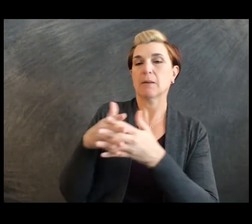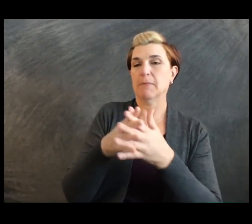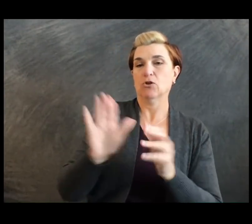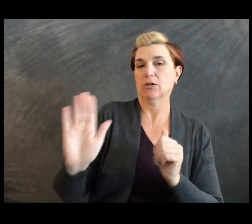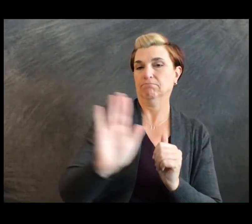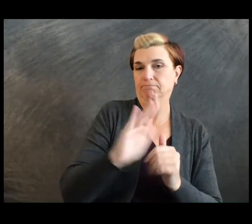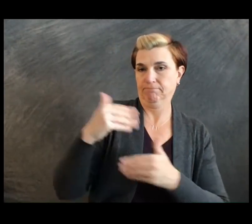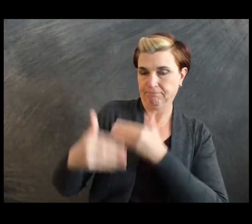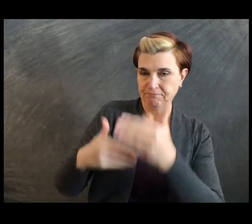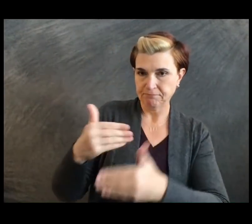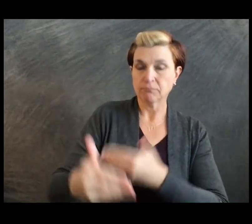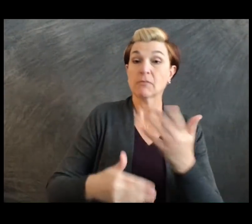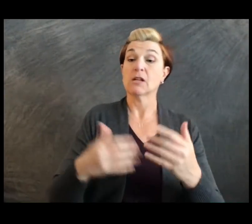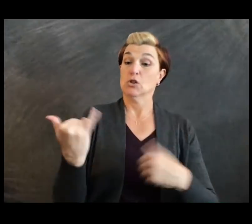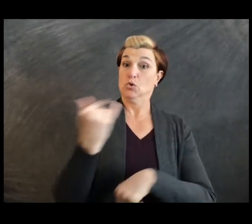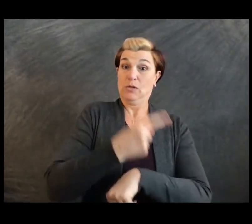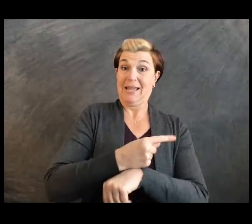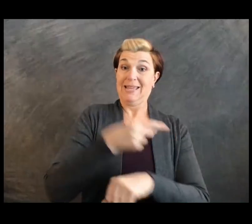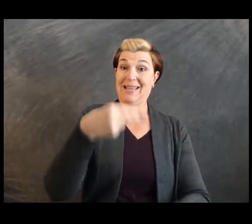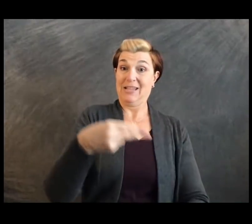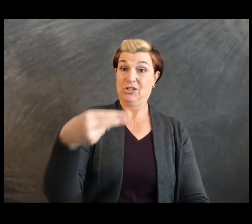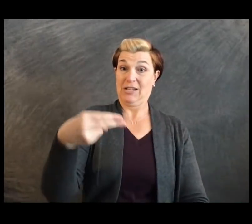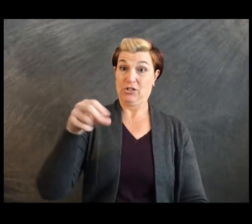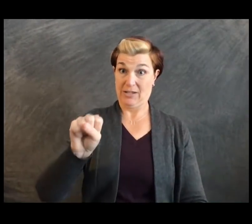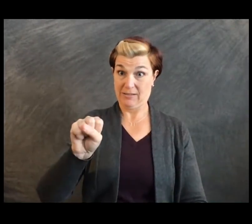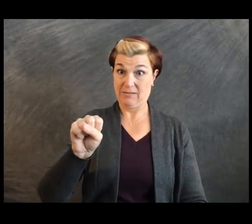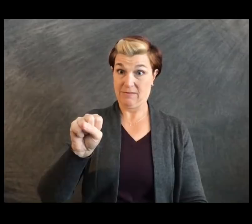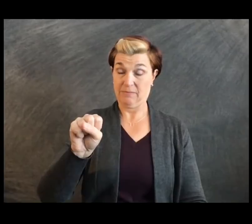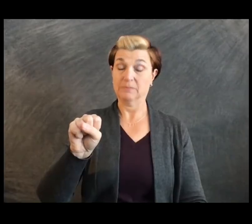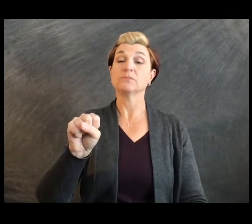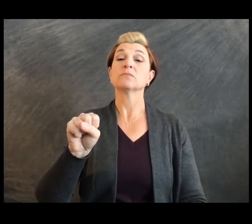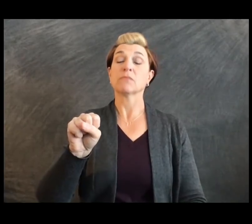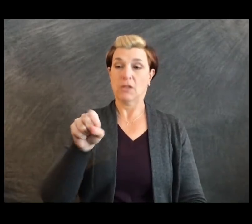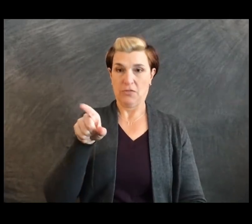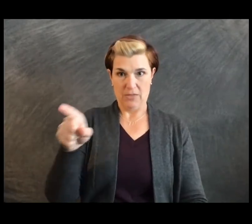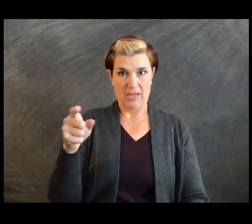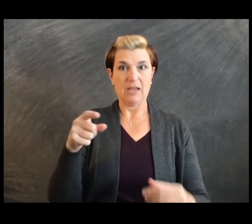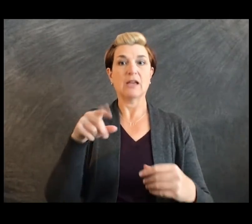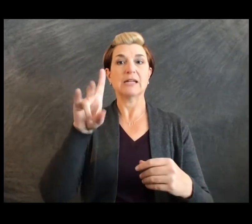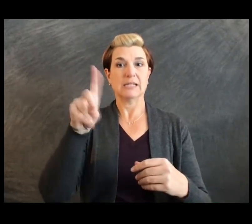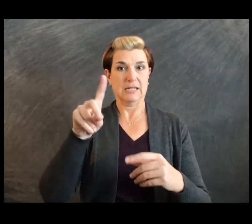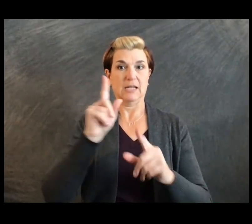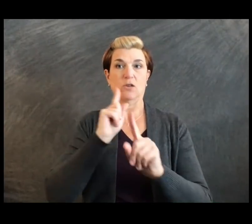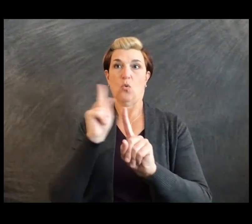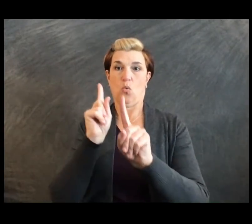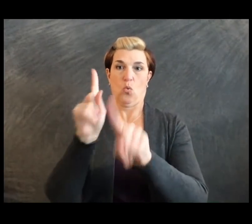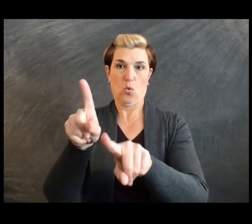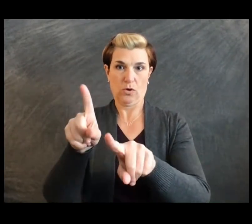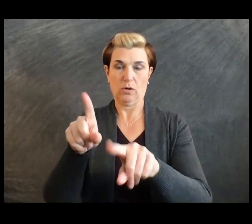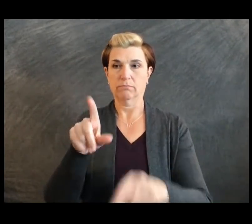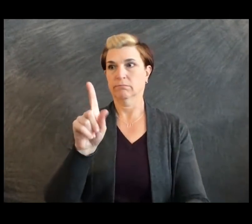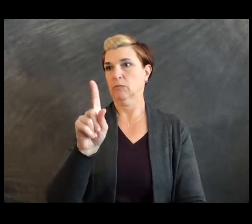that HHS just placed an order for hundreds of millions of n95 masks that